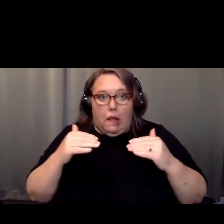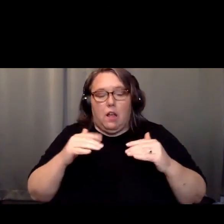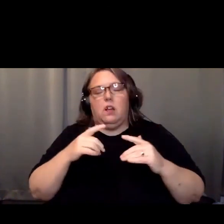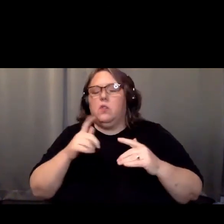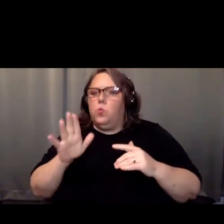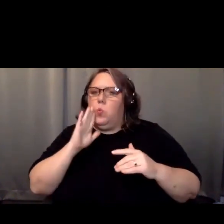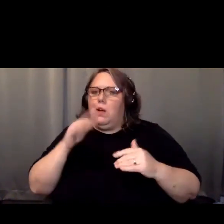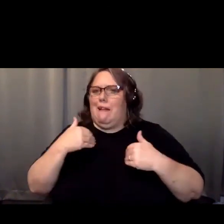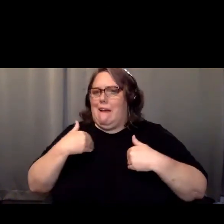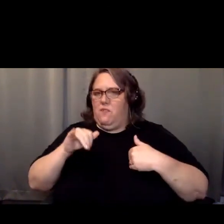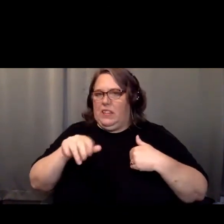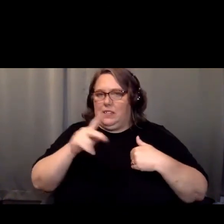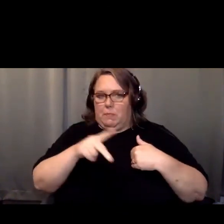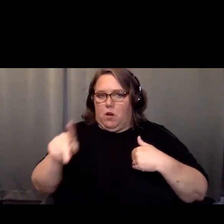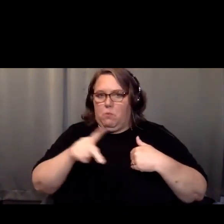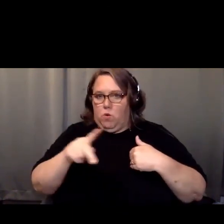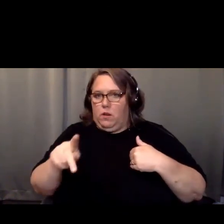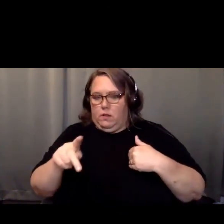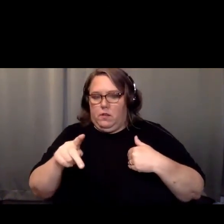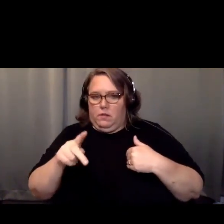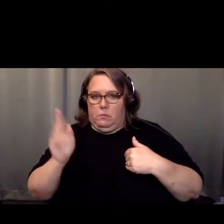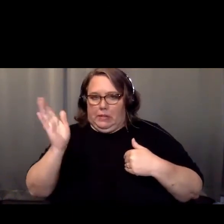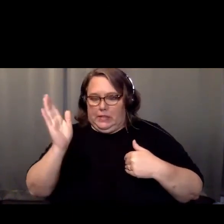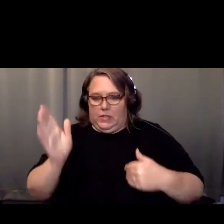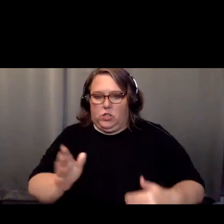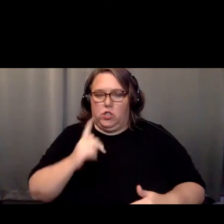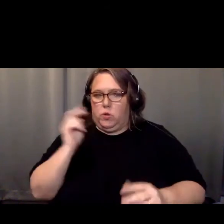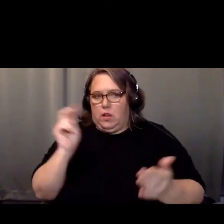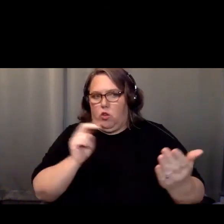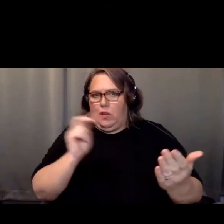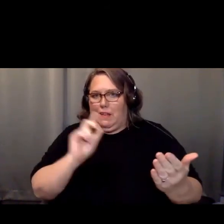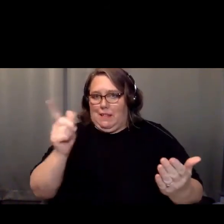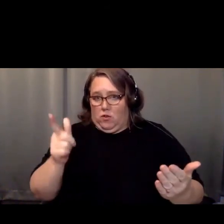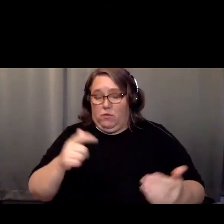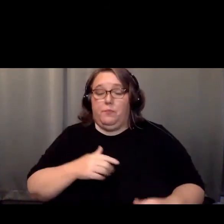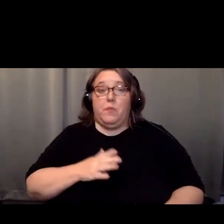have access to this PowerPoint presentation. So, I'm going to end my presentation here.